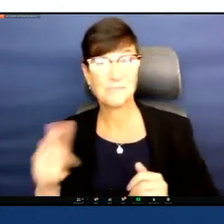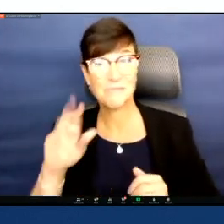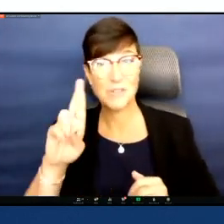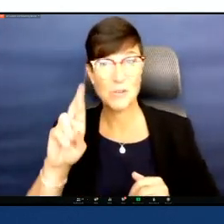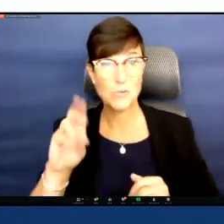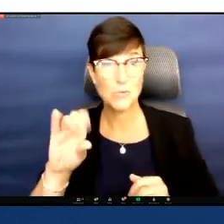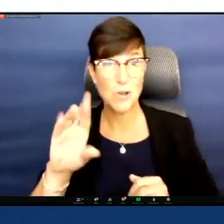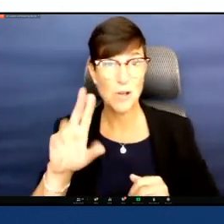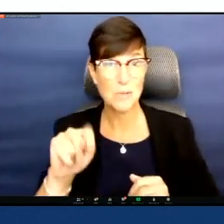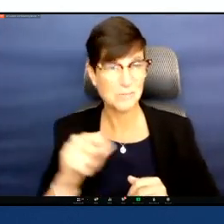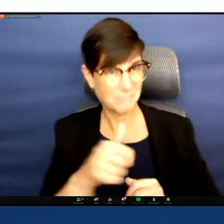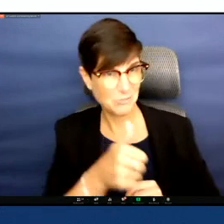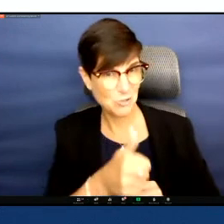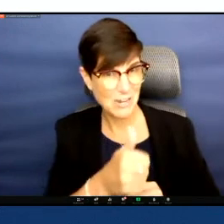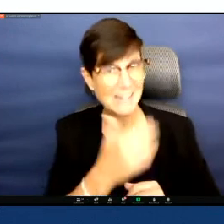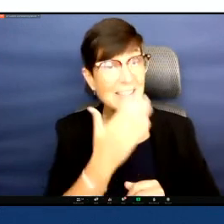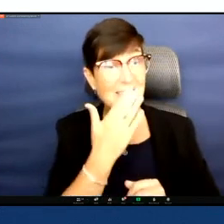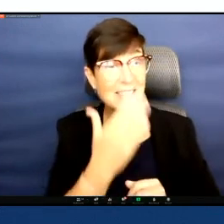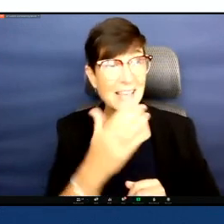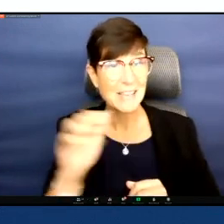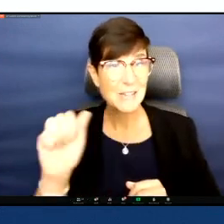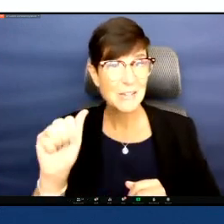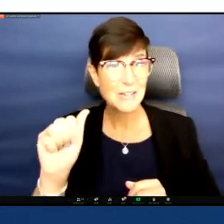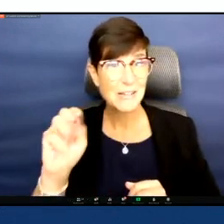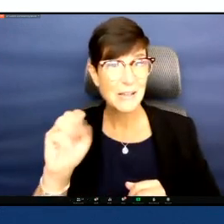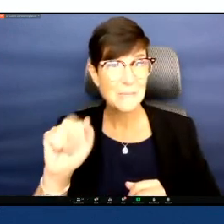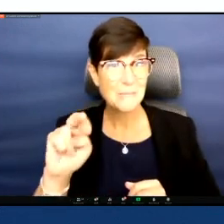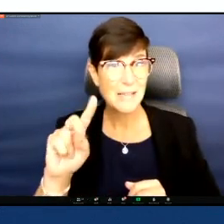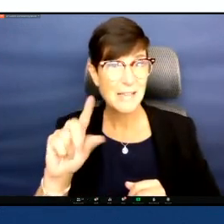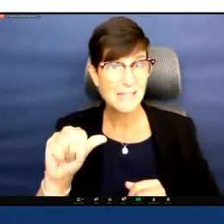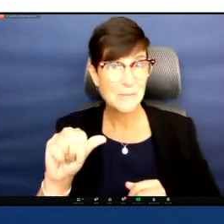So how many separate funds are included in the county's budget